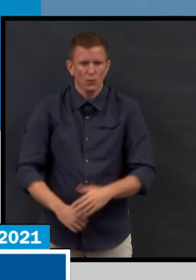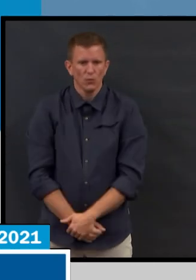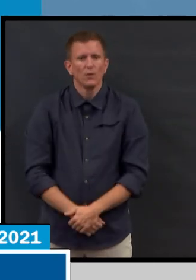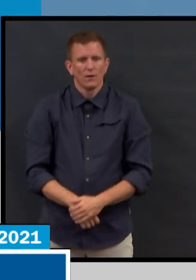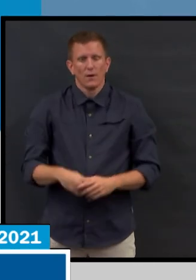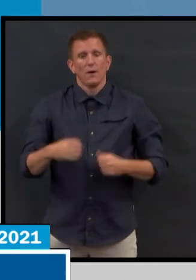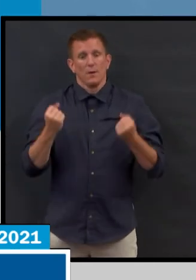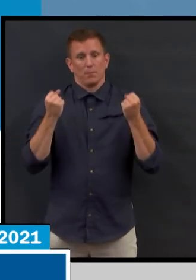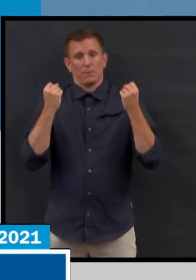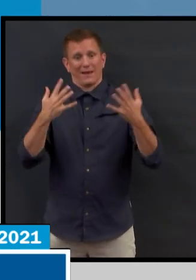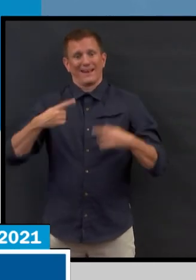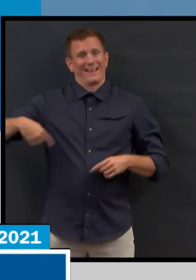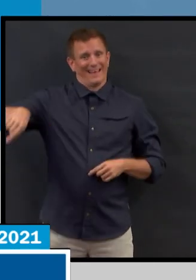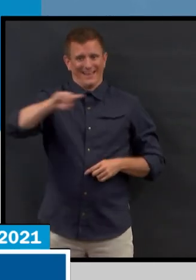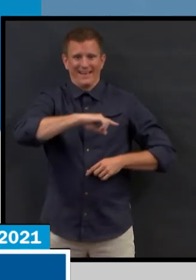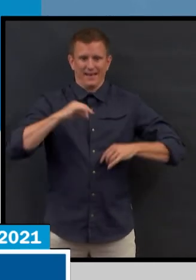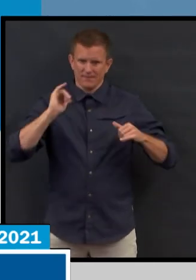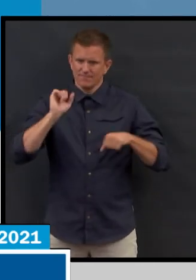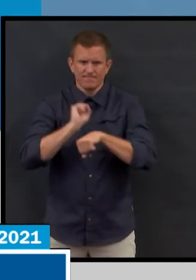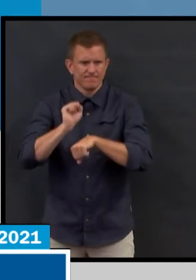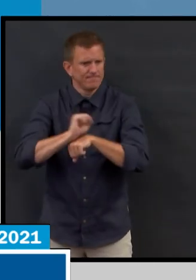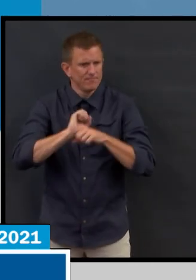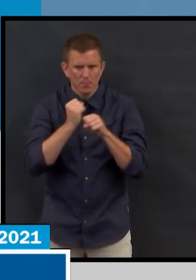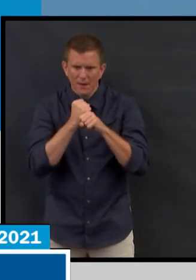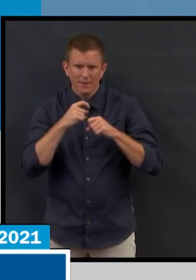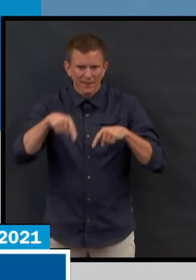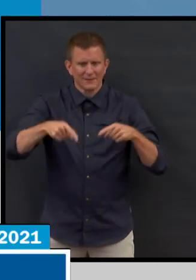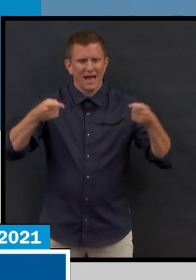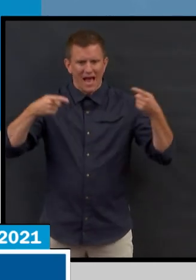we are so grateful to you for your tremendous work i've been asked to make a couple announcements